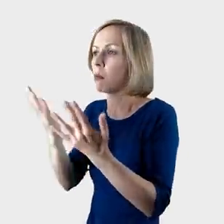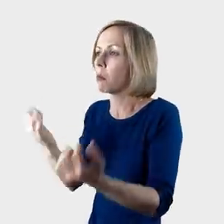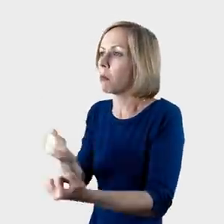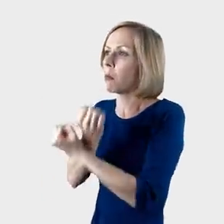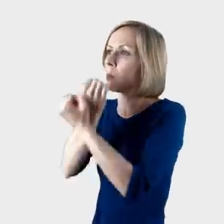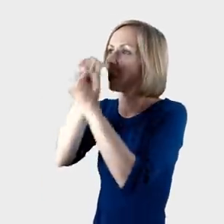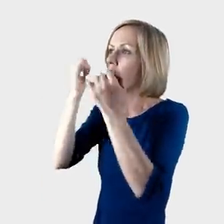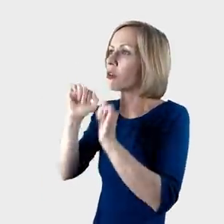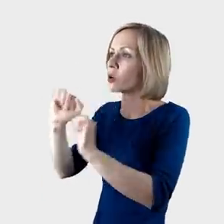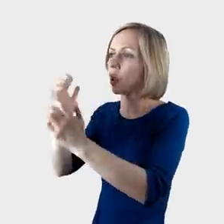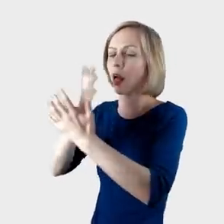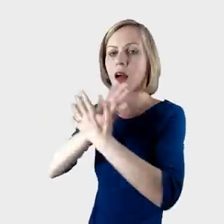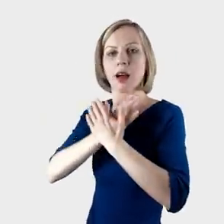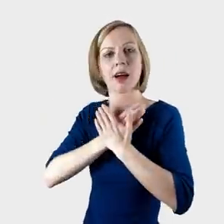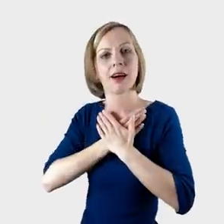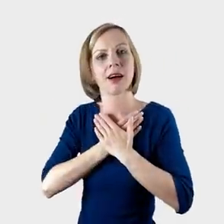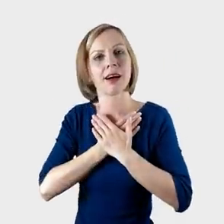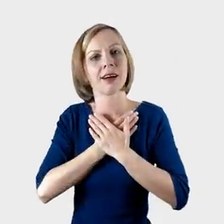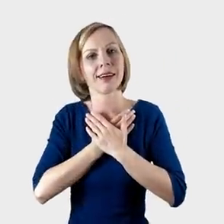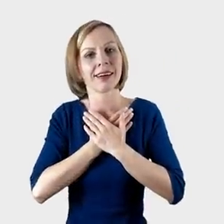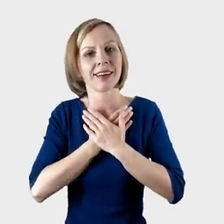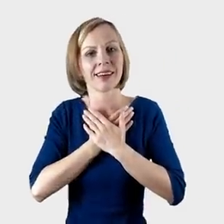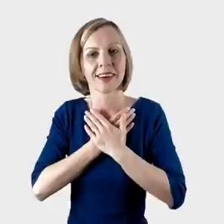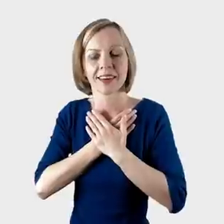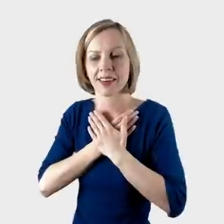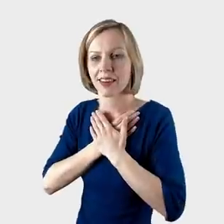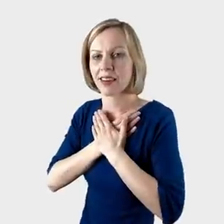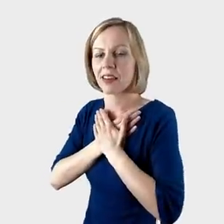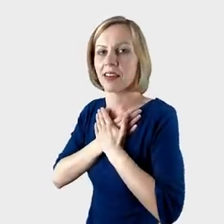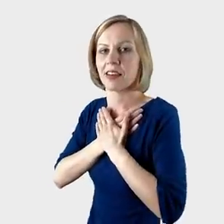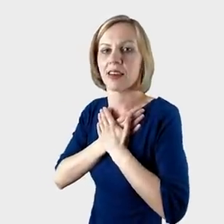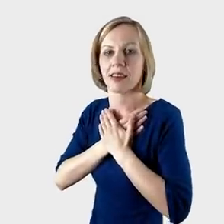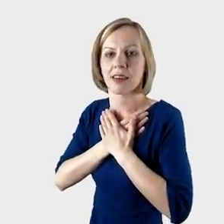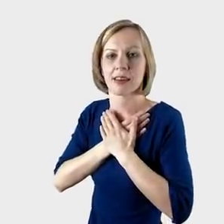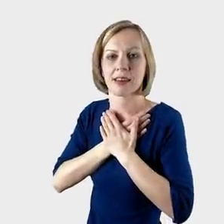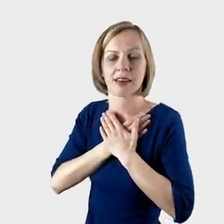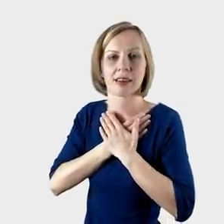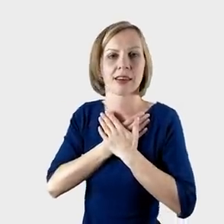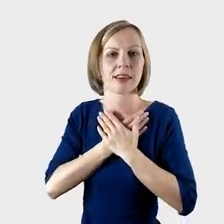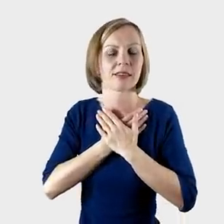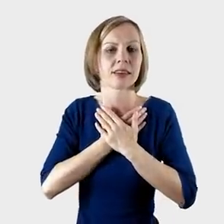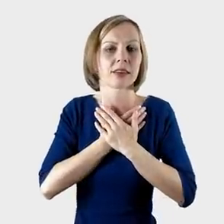By the power of your love